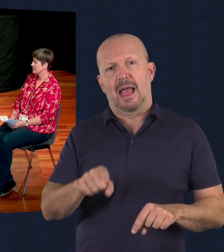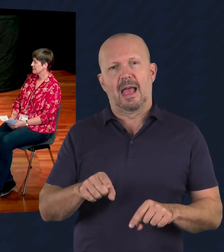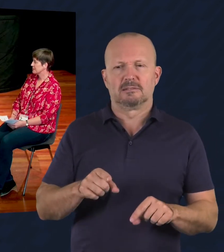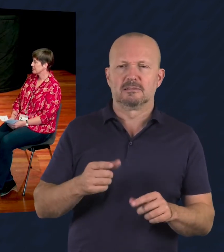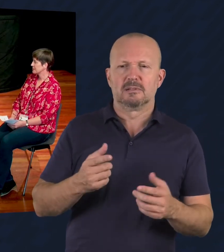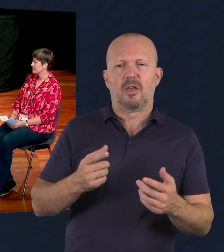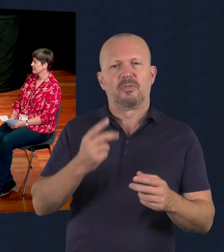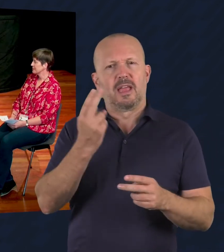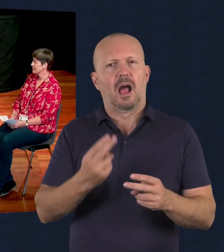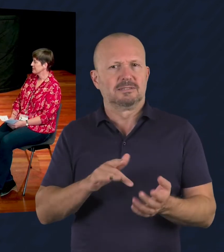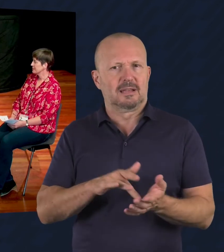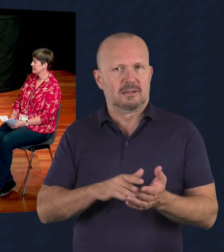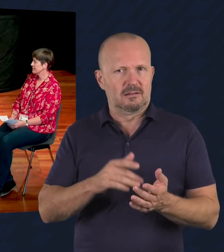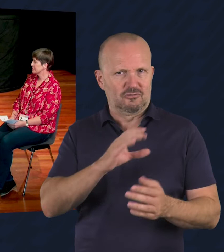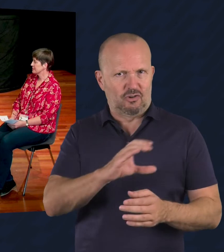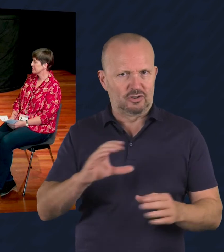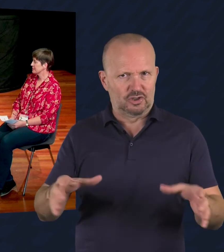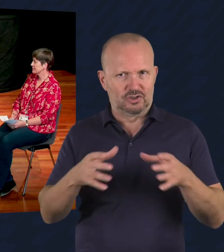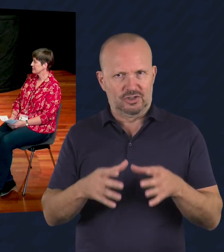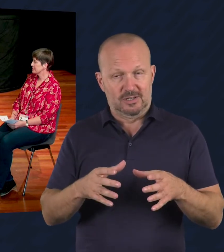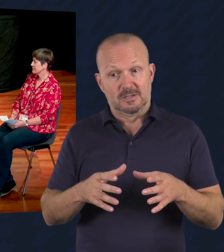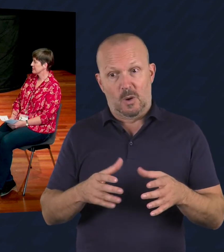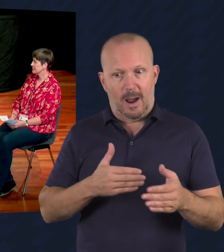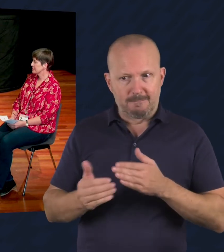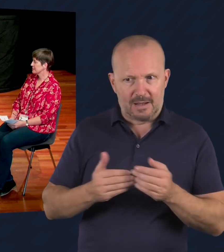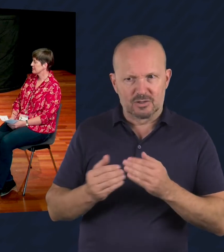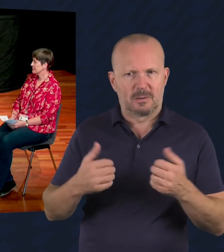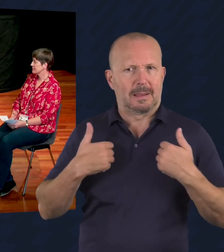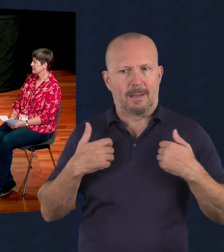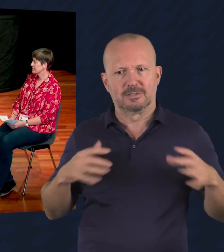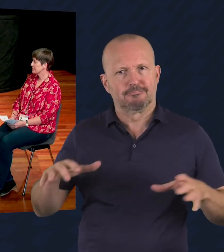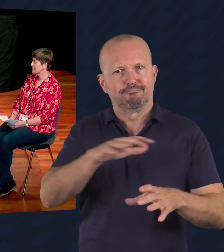So, I work here at the UC site of the Arts Centre in Christchurch and I manage the campus.